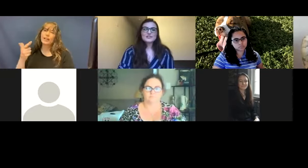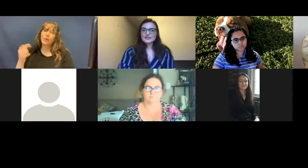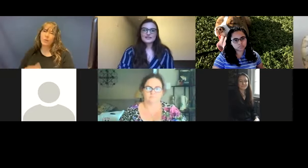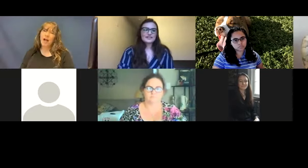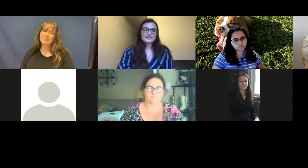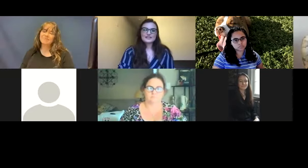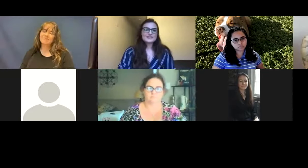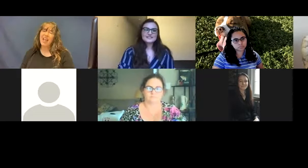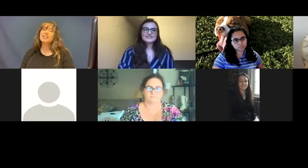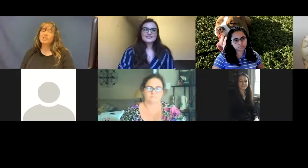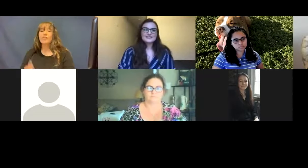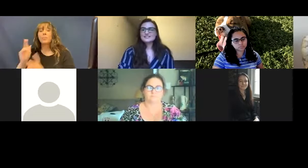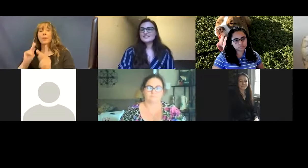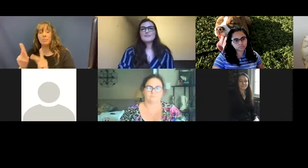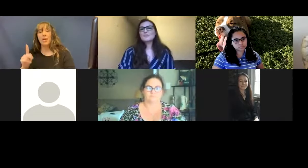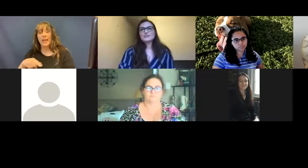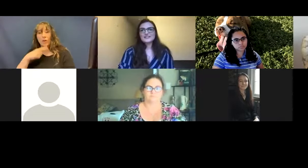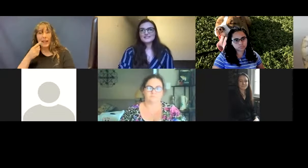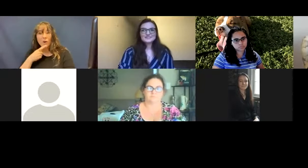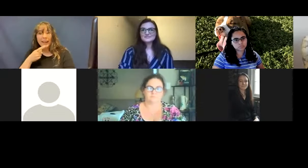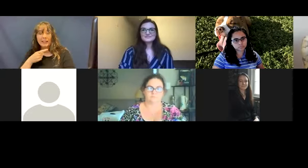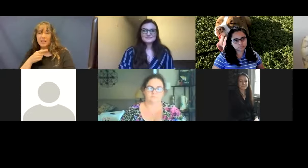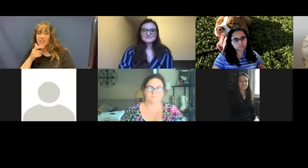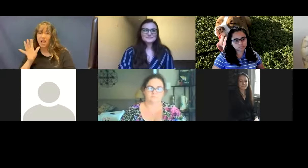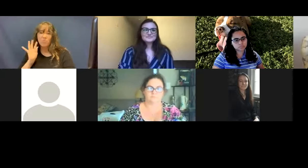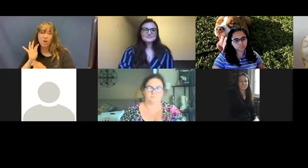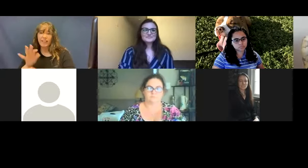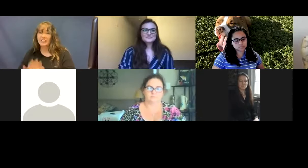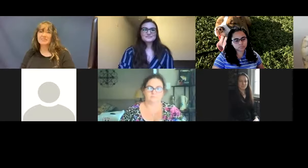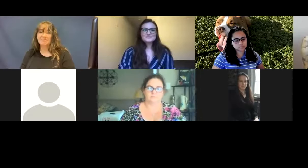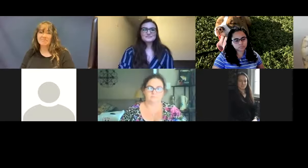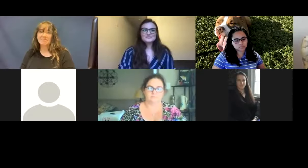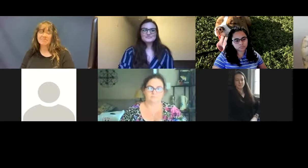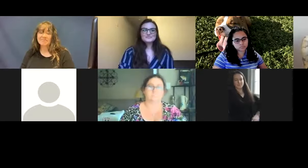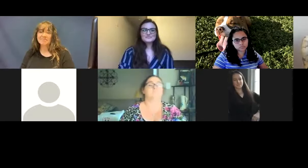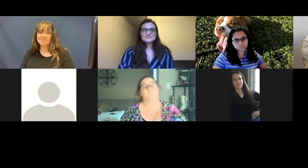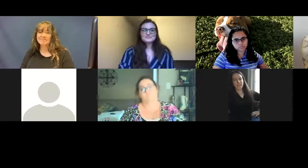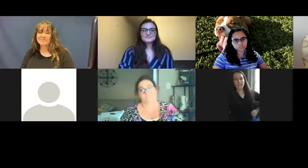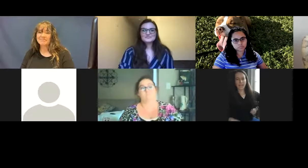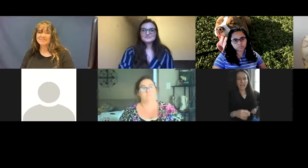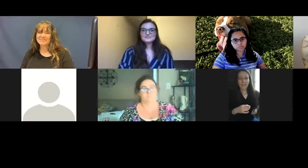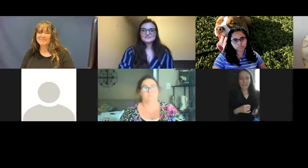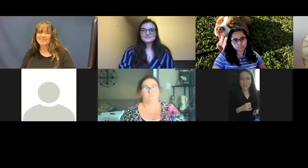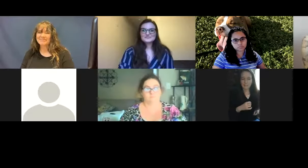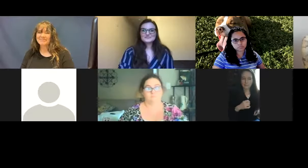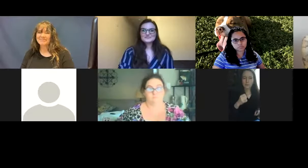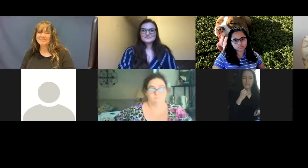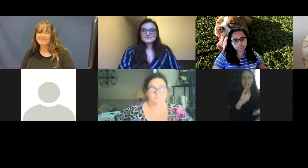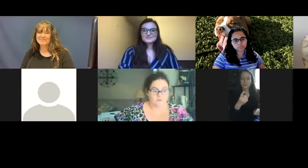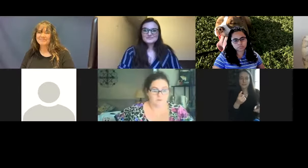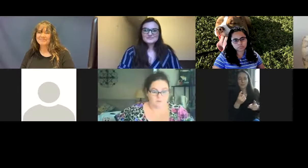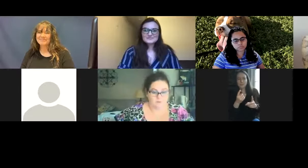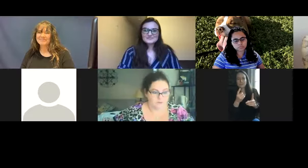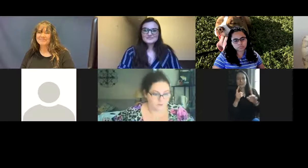are hearing, it's not perfect. >> DR. JENNIFER MILLER: When I was told that